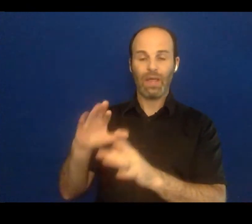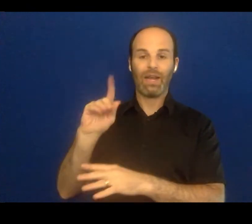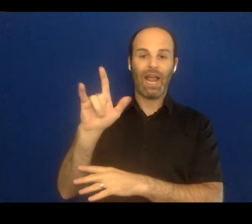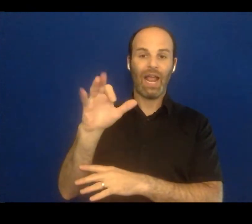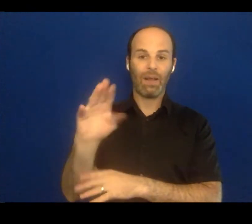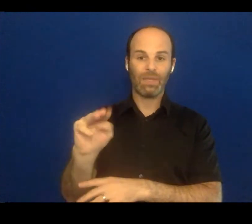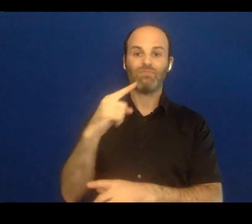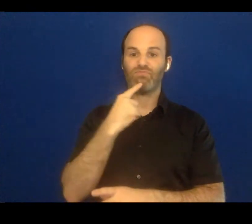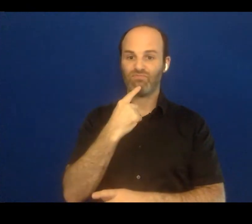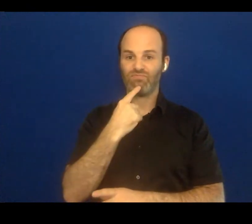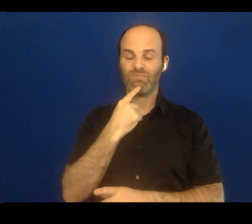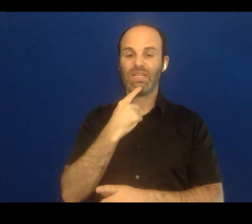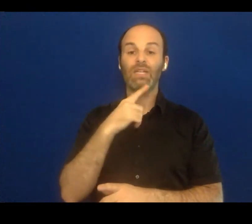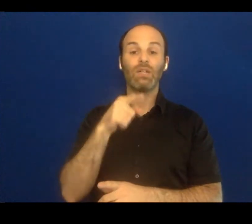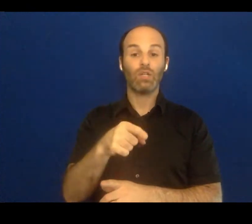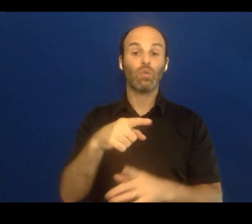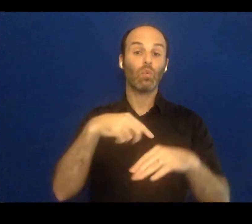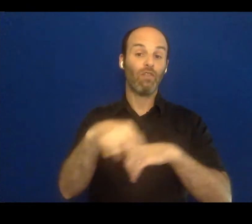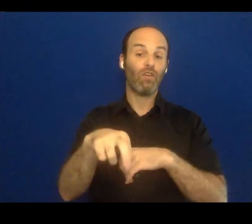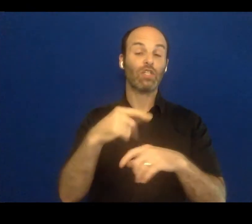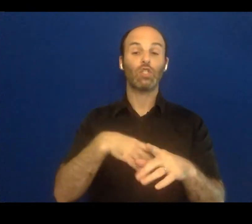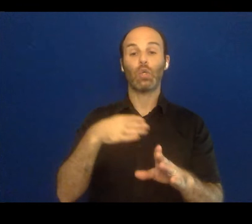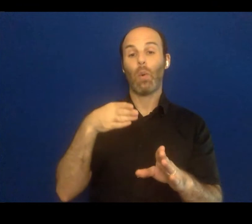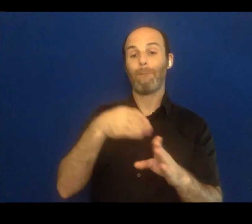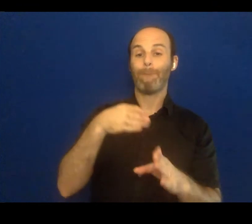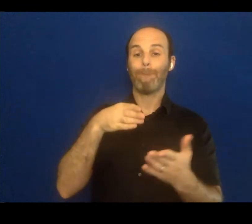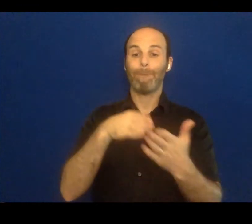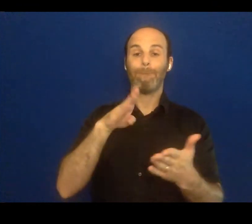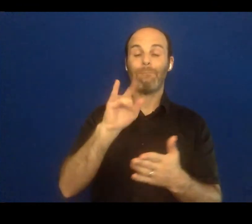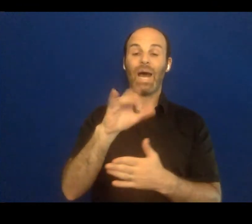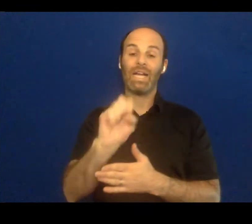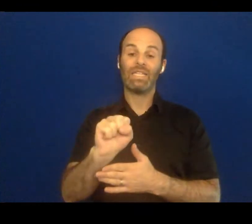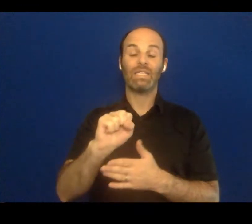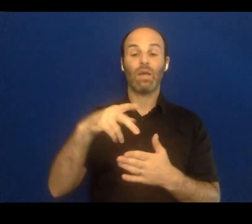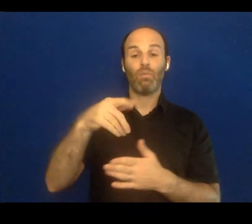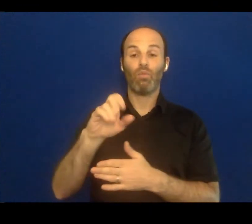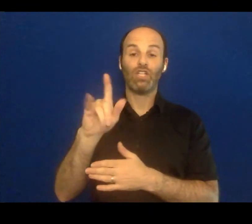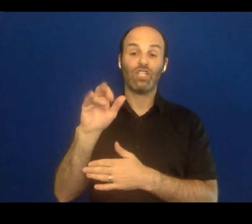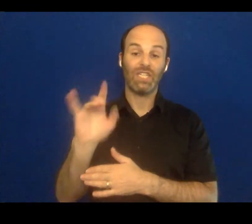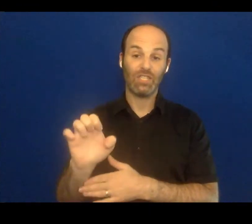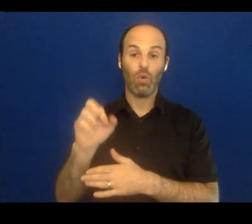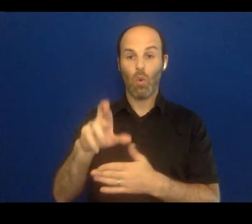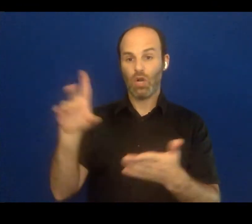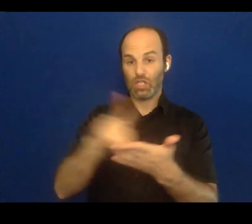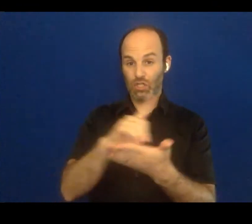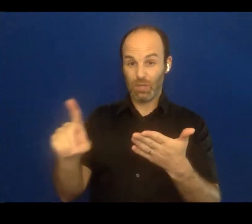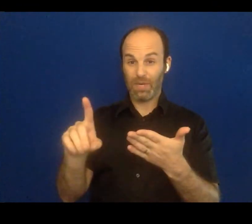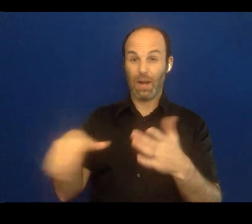DEFINED AS ABLEISM I REFERRING TO BIAS, PREJUDICE AND DISCRIMINATION AGAINST PEOPLE